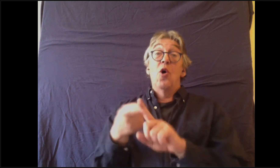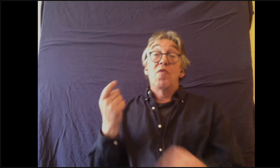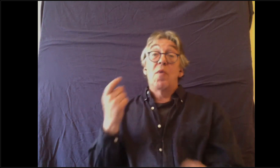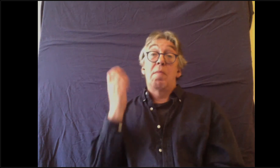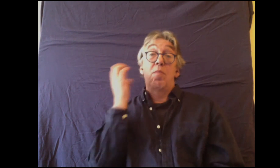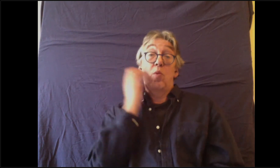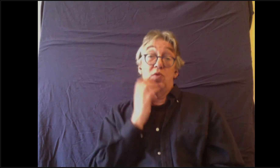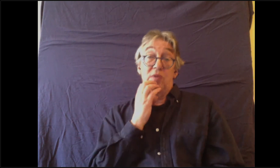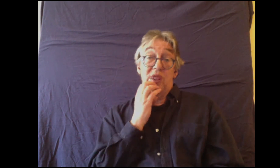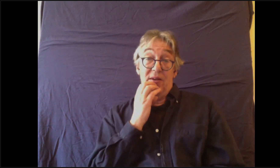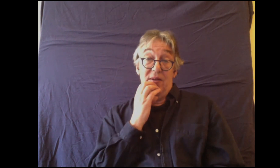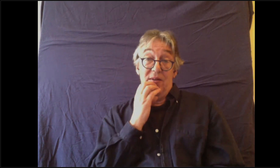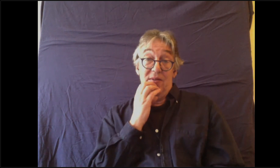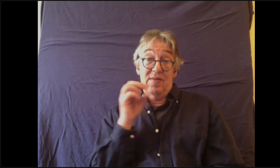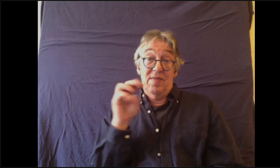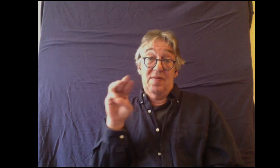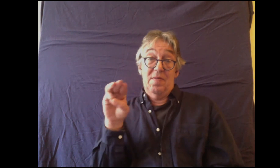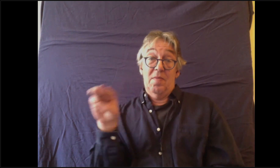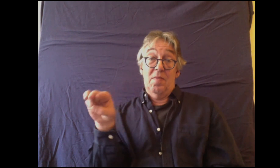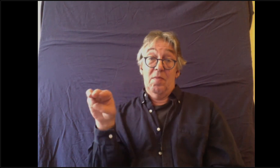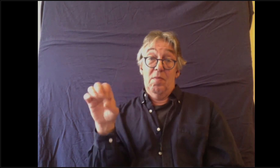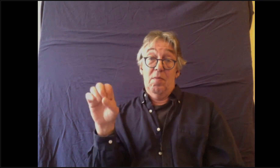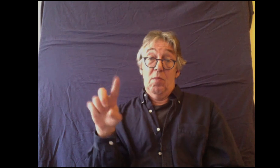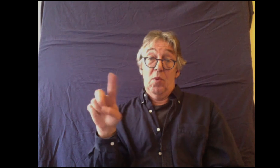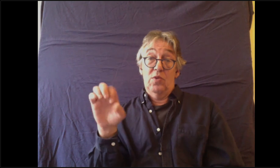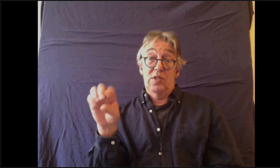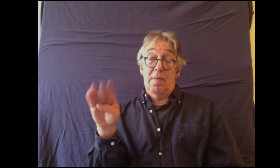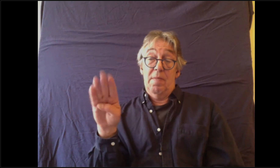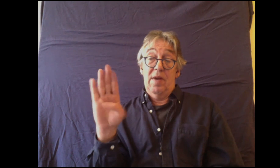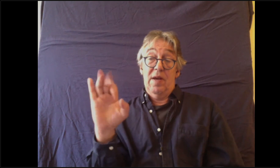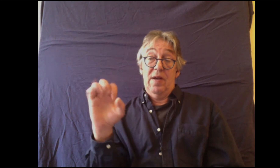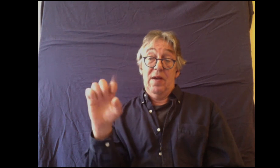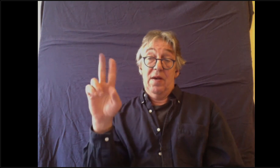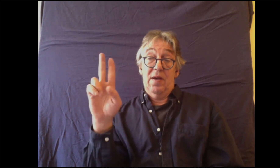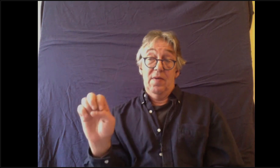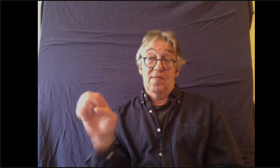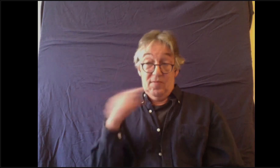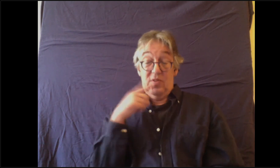that DPOs faces many challenges from lack of funding opportunities